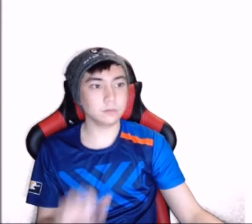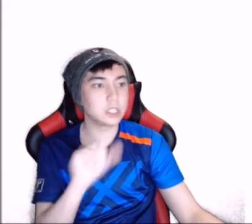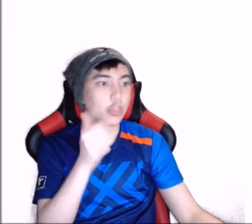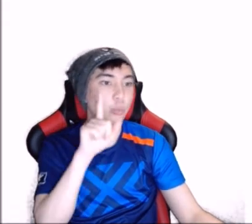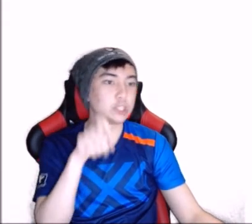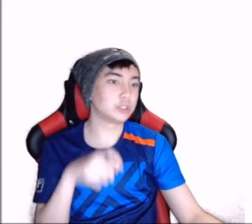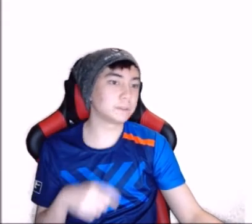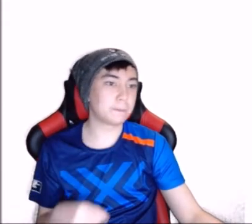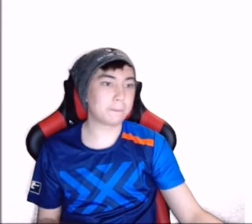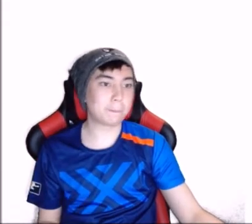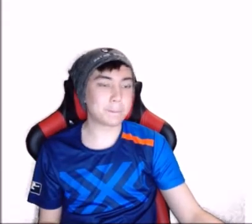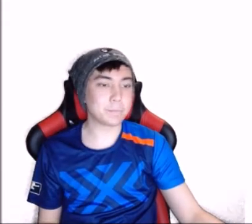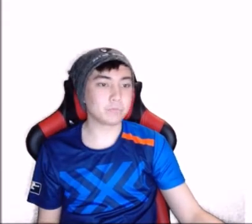Another question